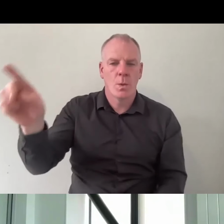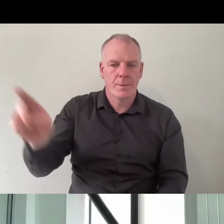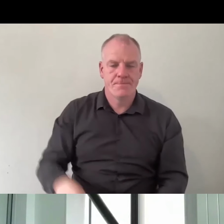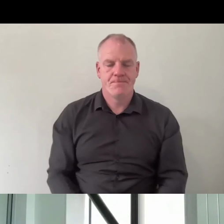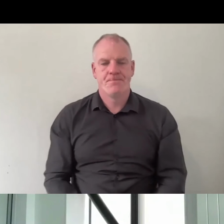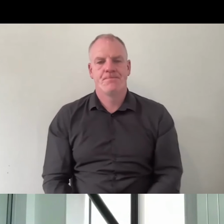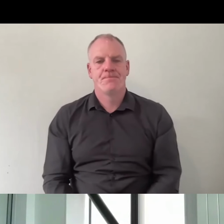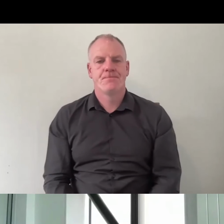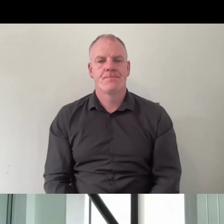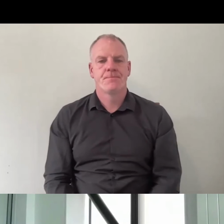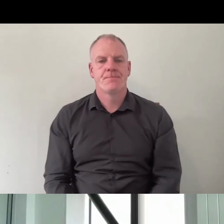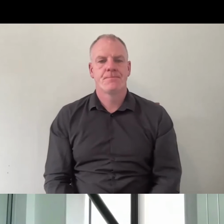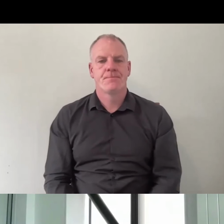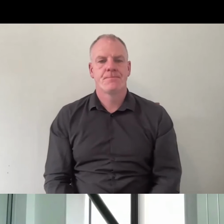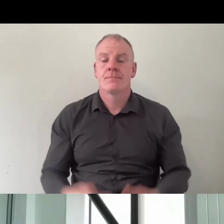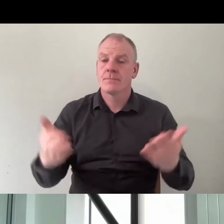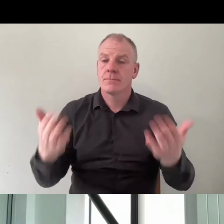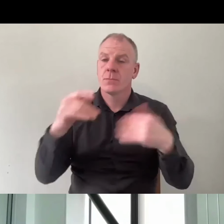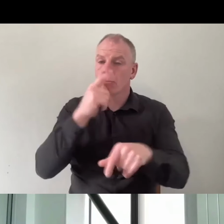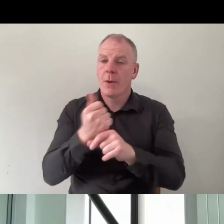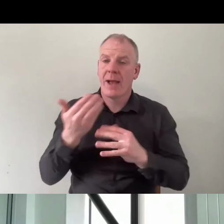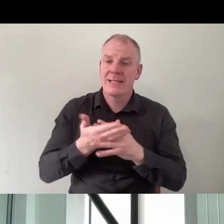So, in terms of accessibility in Irish law...